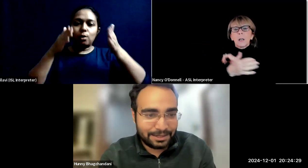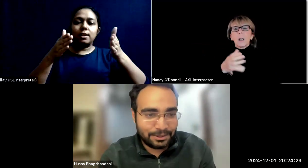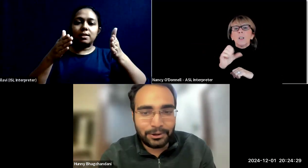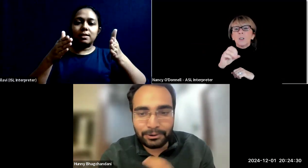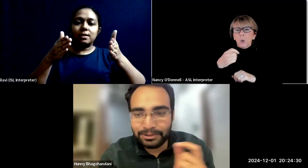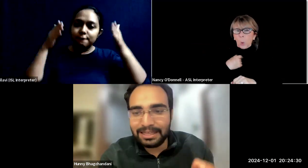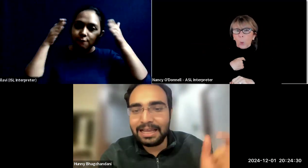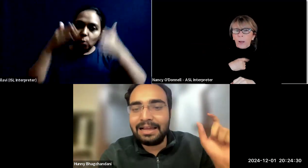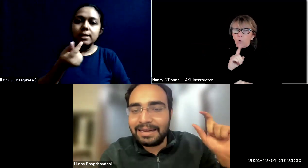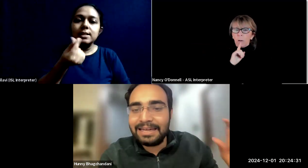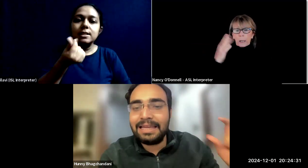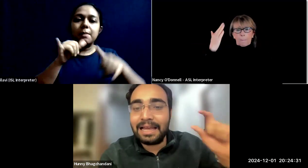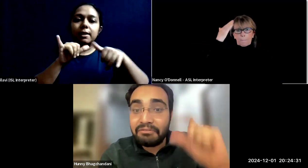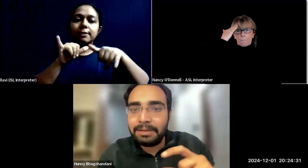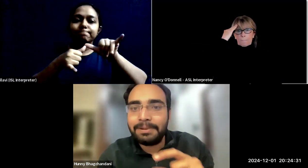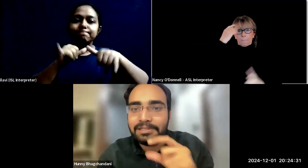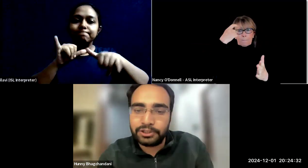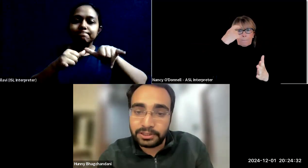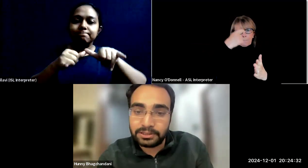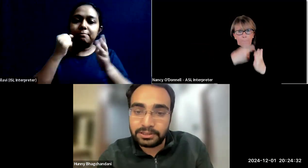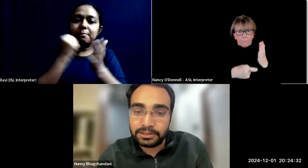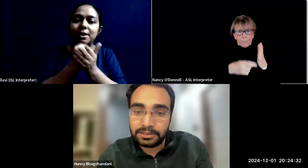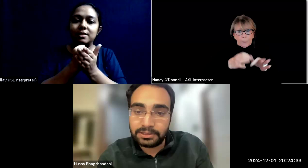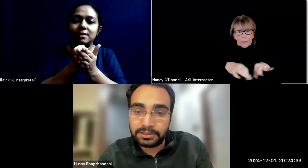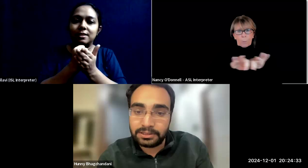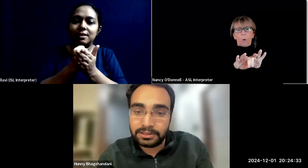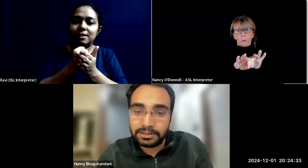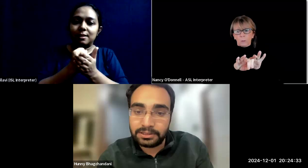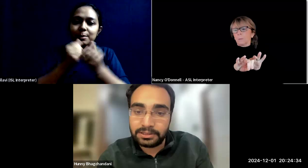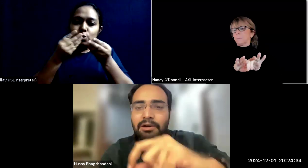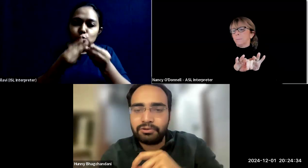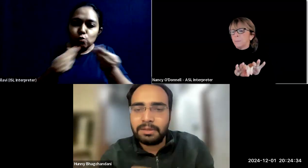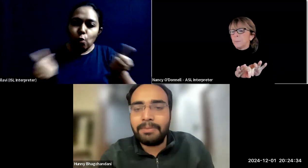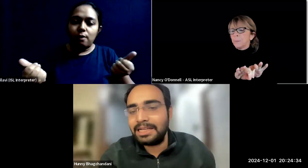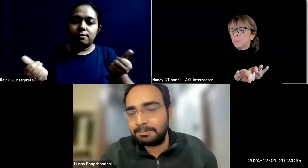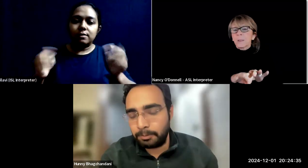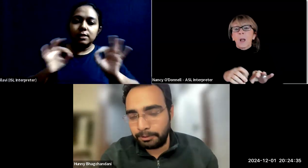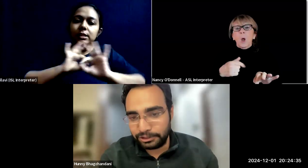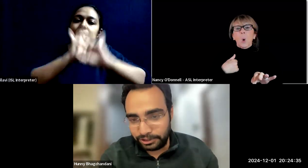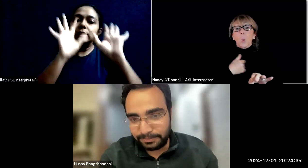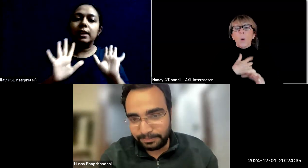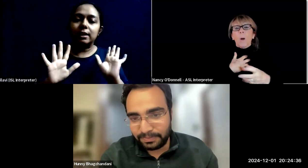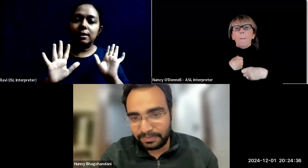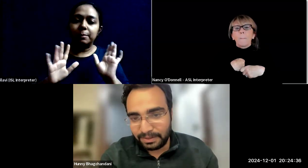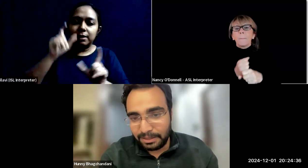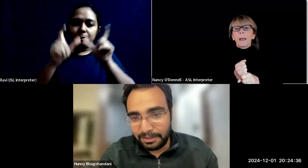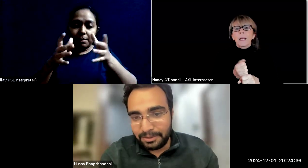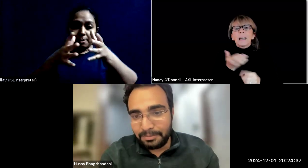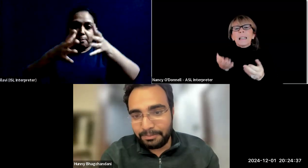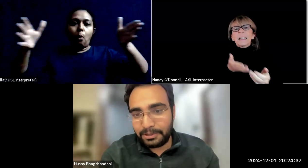or the readily available solutions so we can reach out to the mass population.